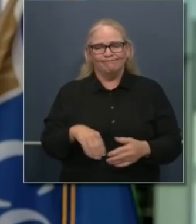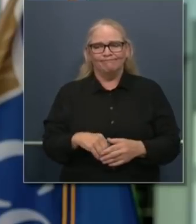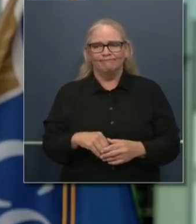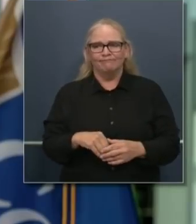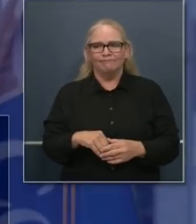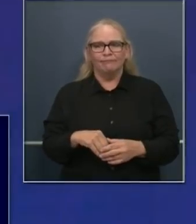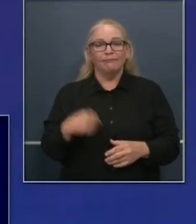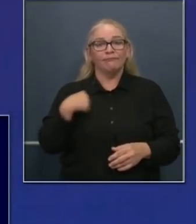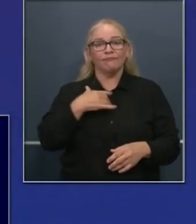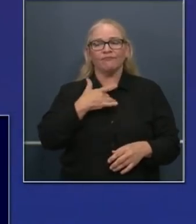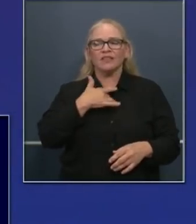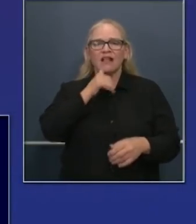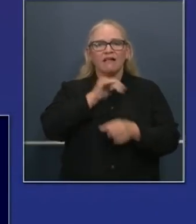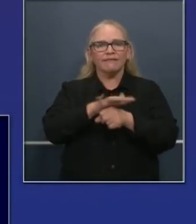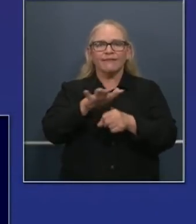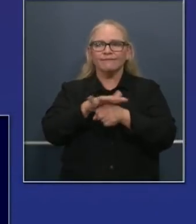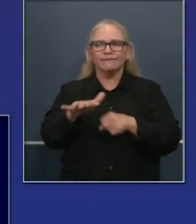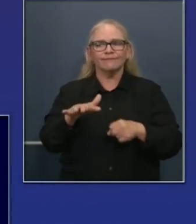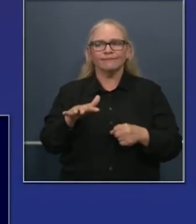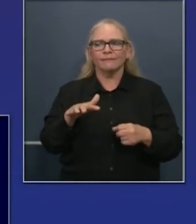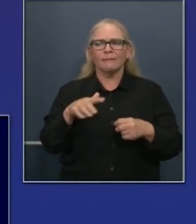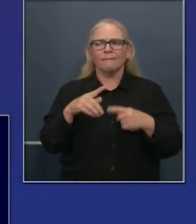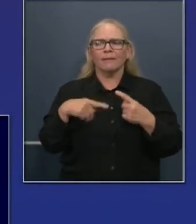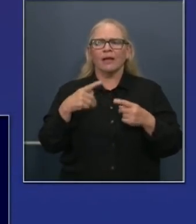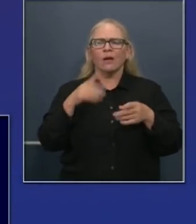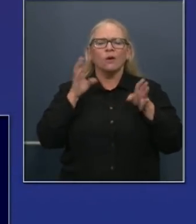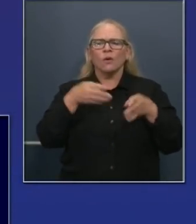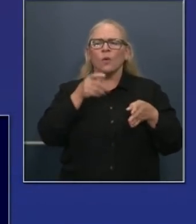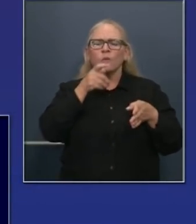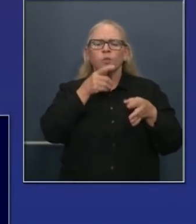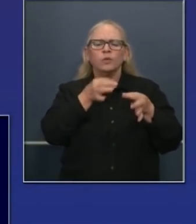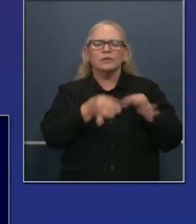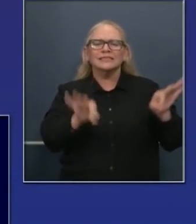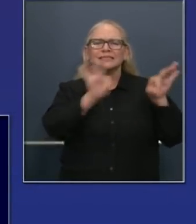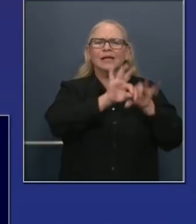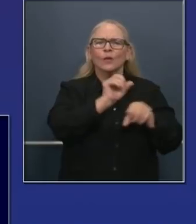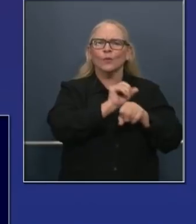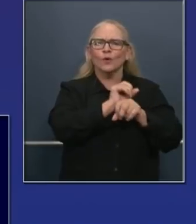LEVEL AS WELL. NOT ENOUGH FOCUS HAS BEEN